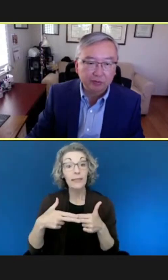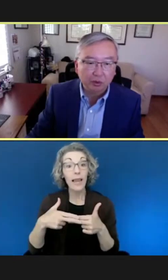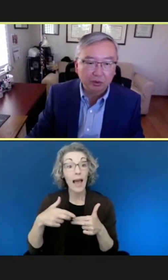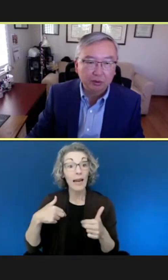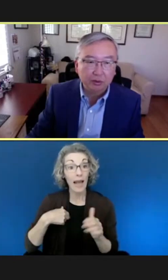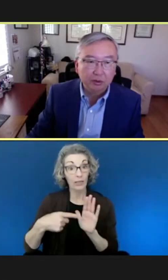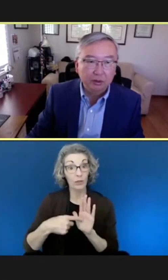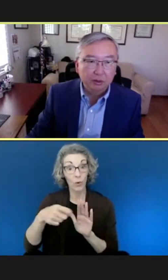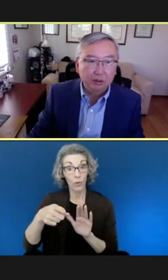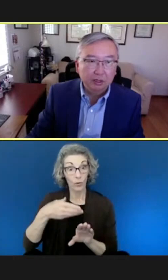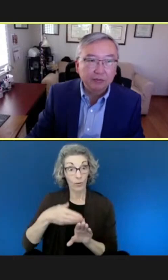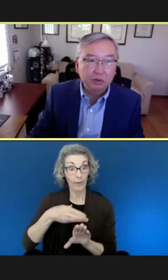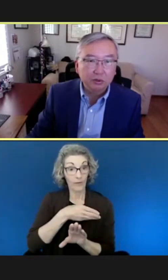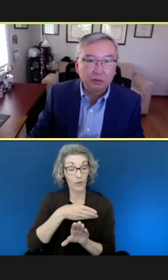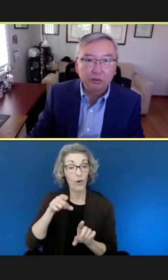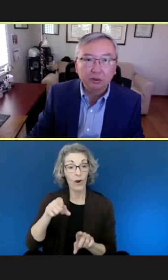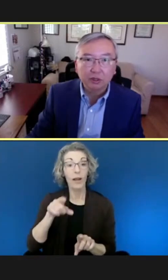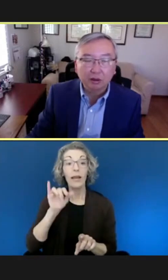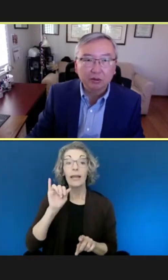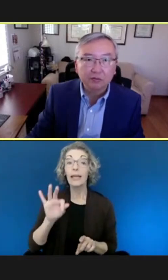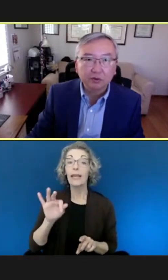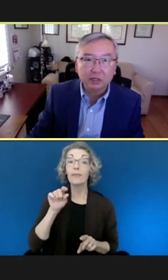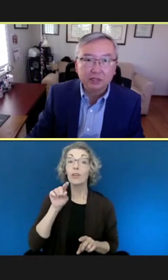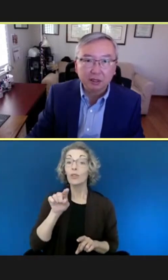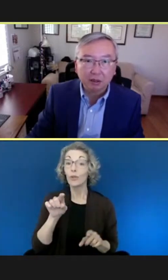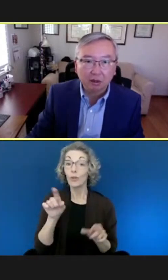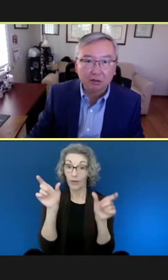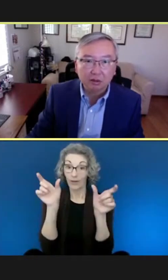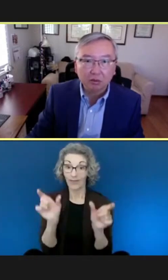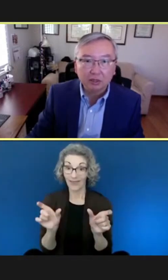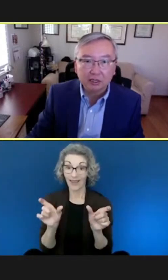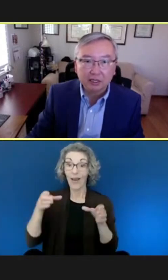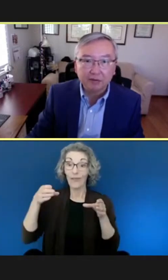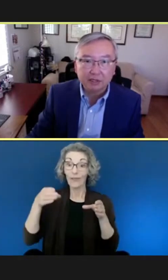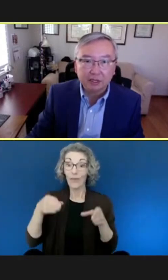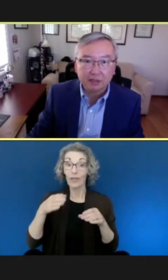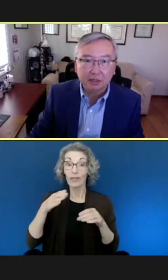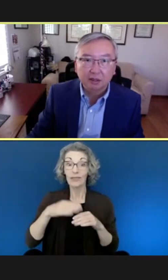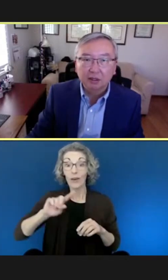if you are focusing on only the deficits, and call it disorders,